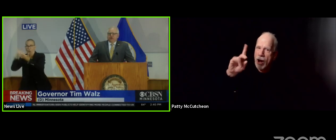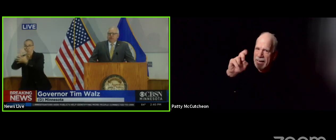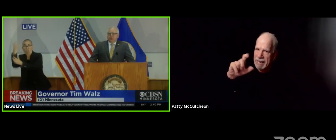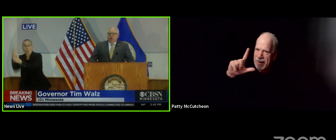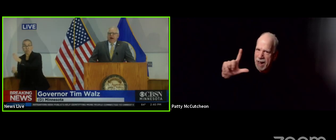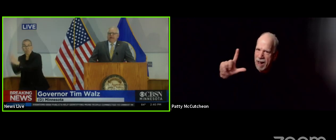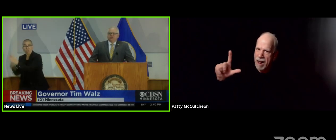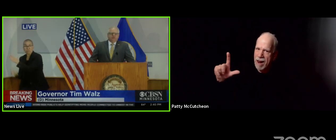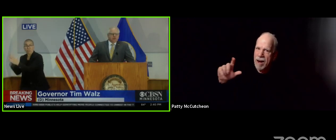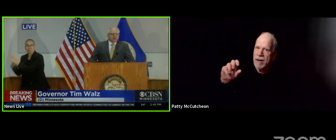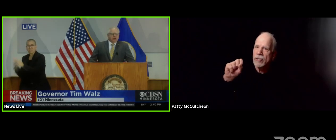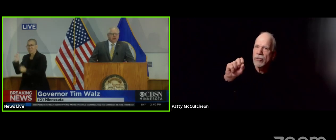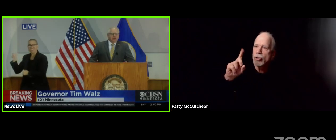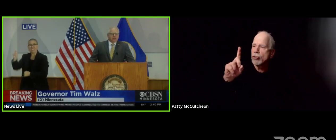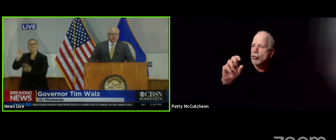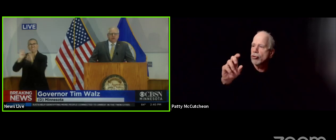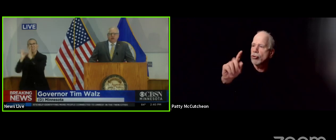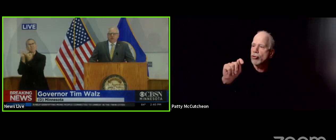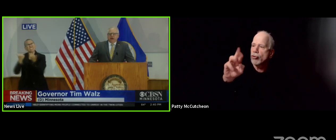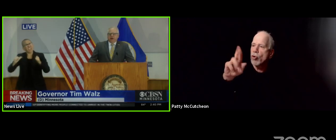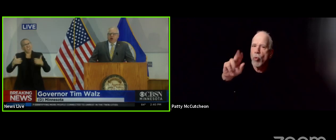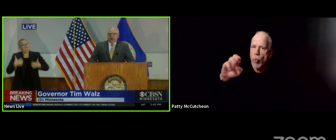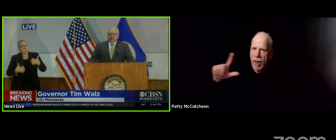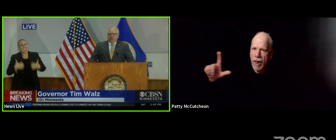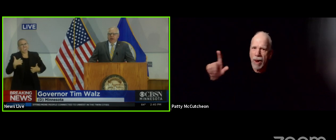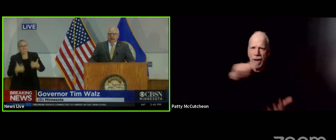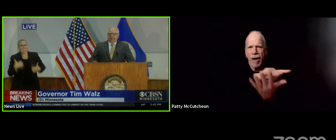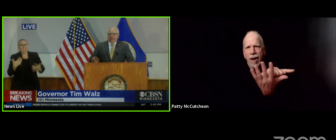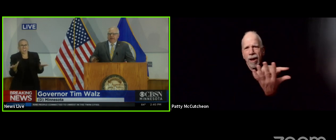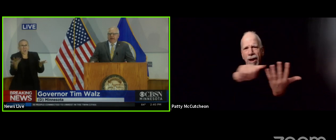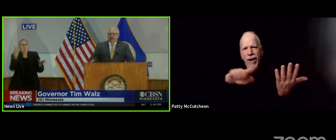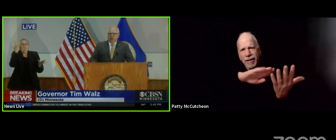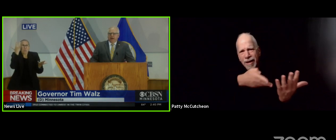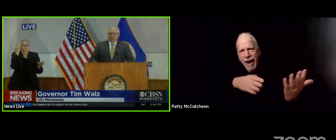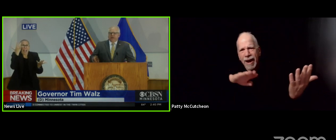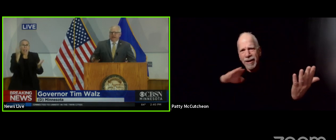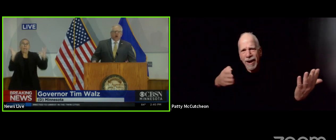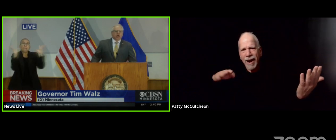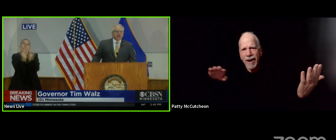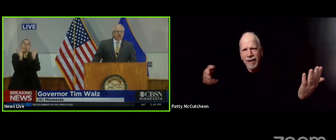FRUSTRATED, WHY IS THE FIRST HEARING THAT THE SENATE HELD NOT ON WHAT HAPPENED THERE? WHY ARE WE NOT TALKING ABOUT